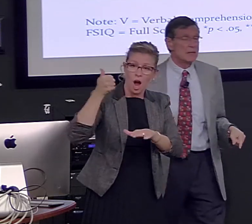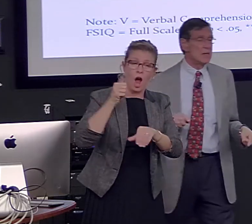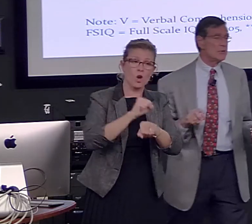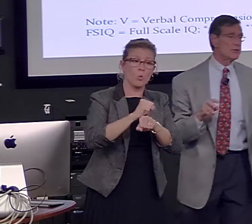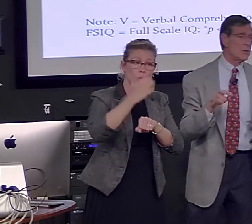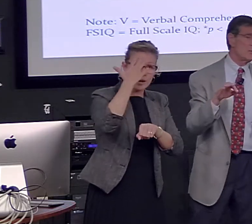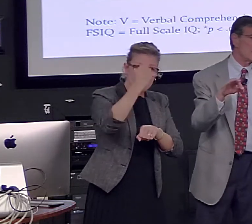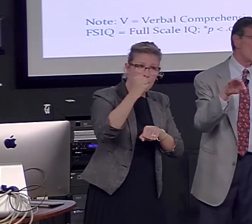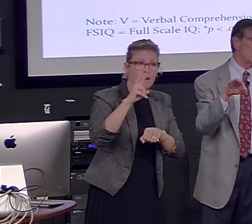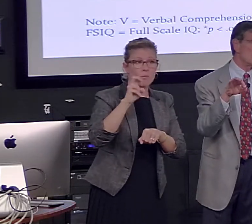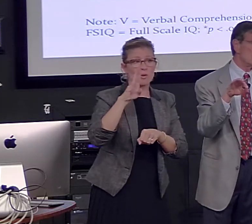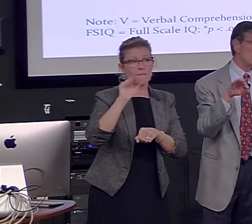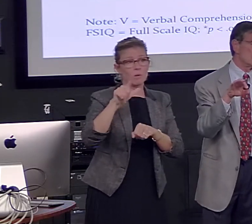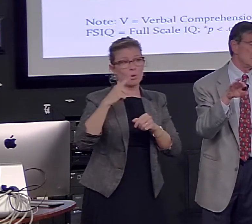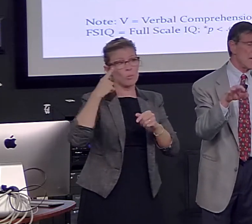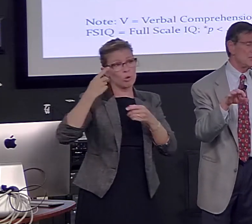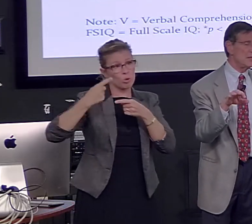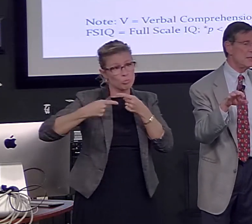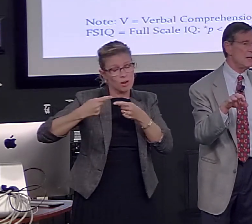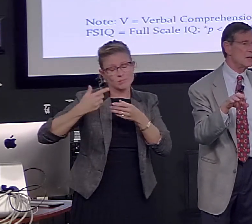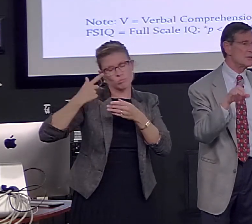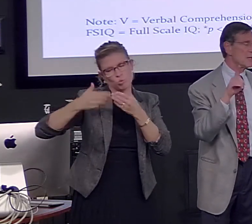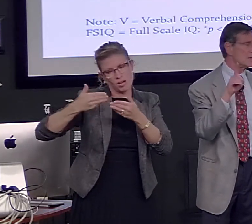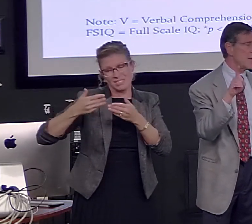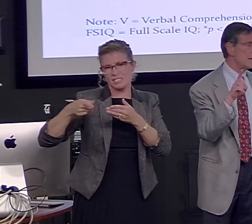So the lesson here is that it's not only